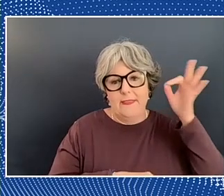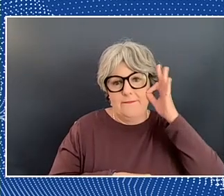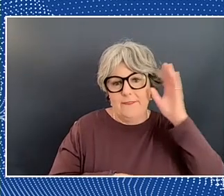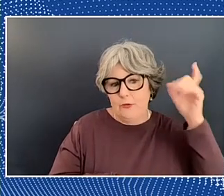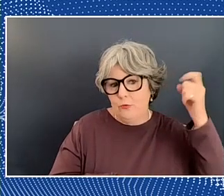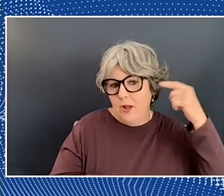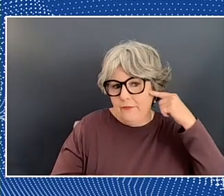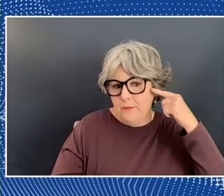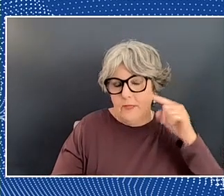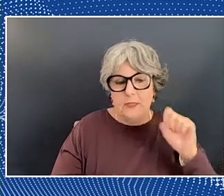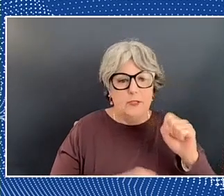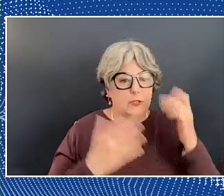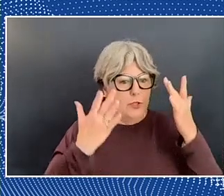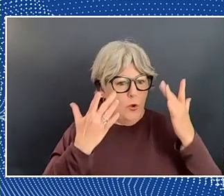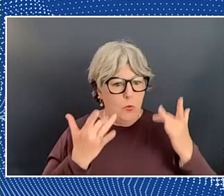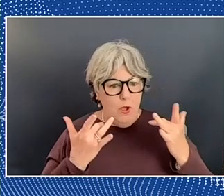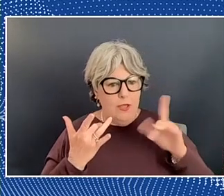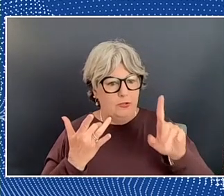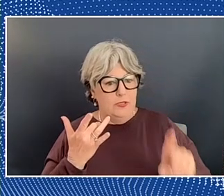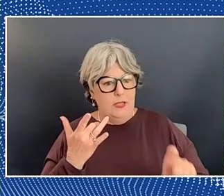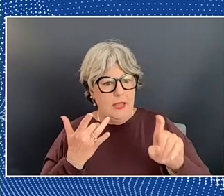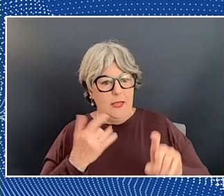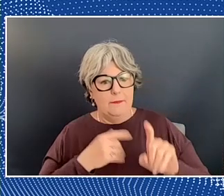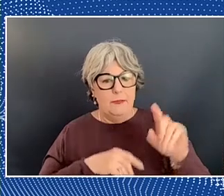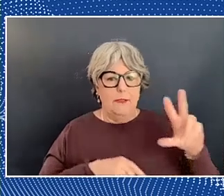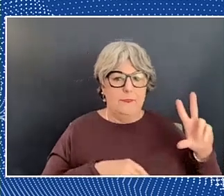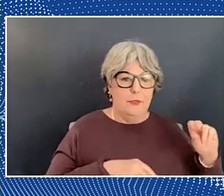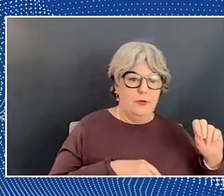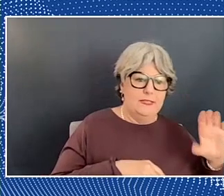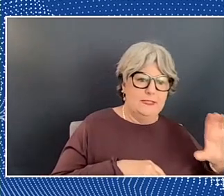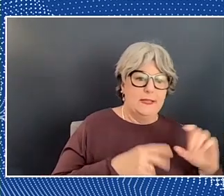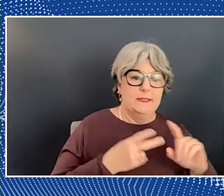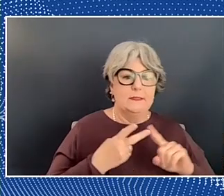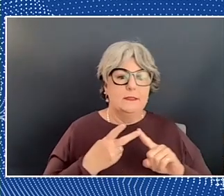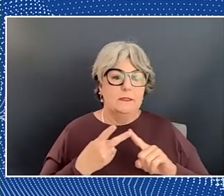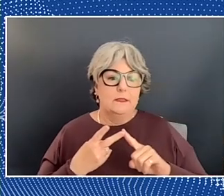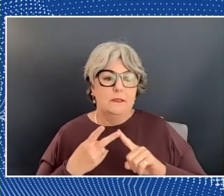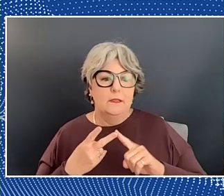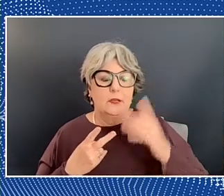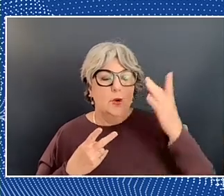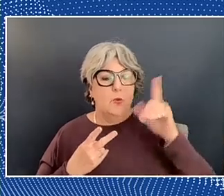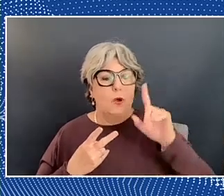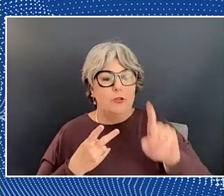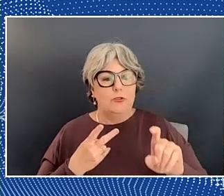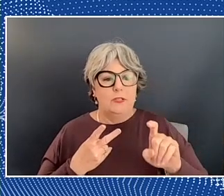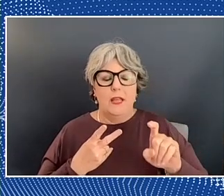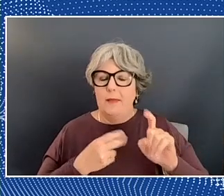So why should I be- [30 seconds] Why should I be punished for something that